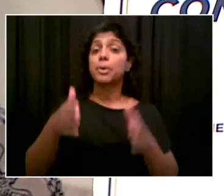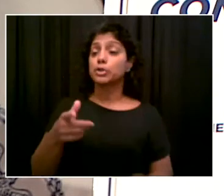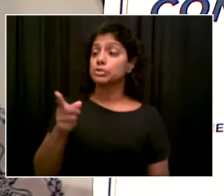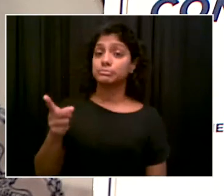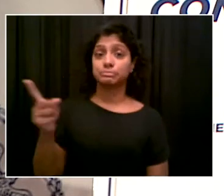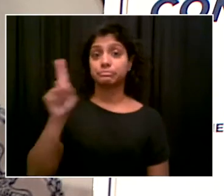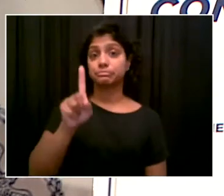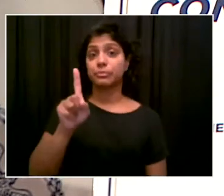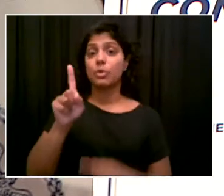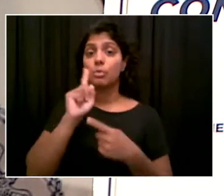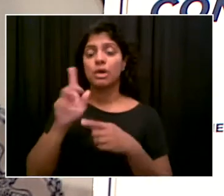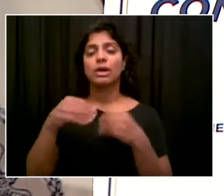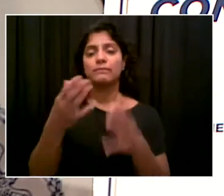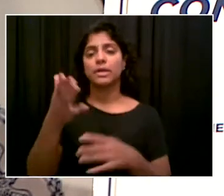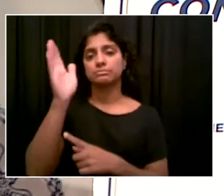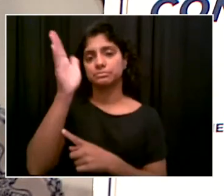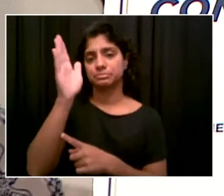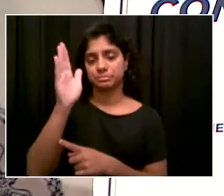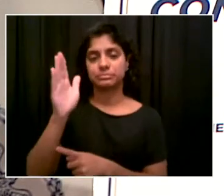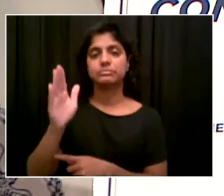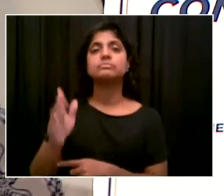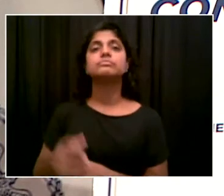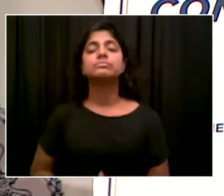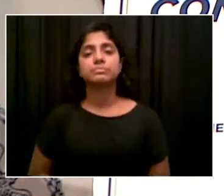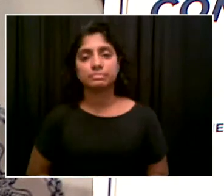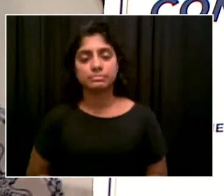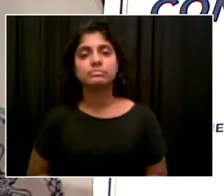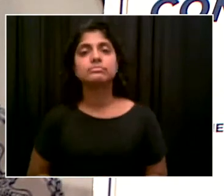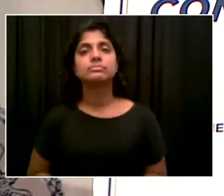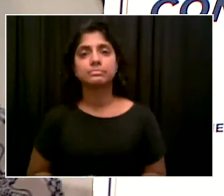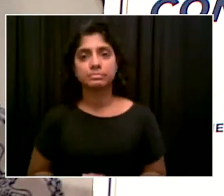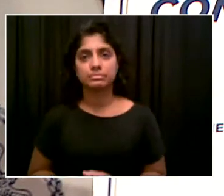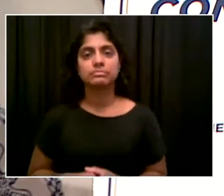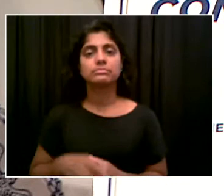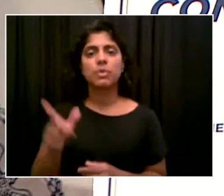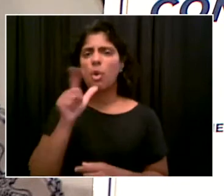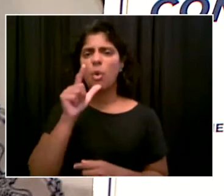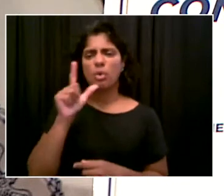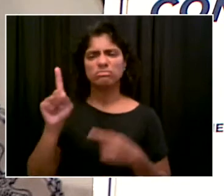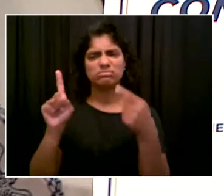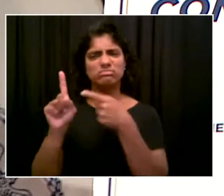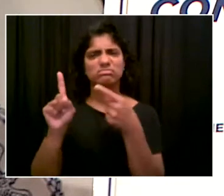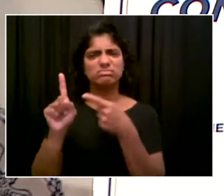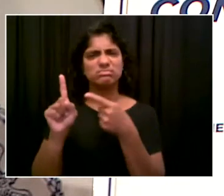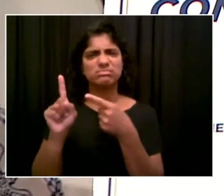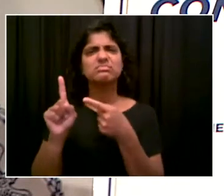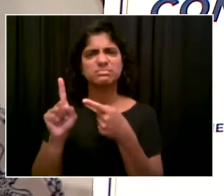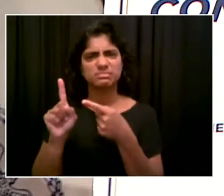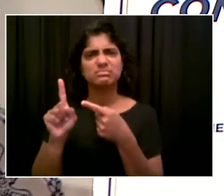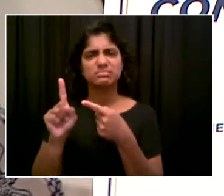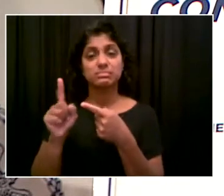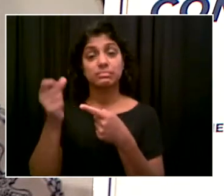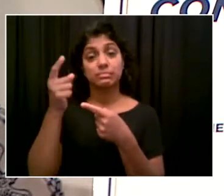DEEPLY ABOUT THIS ISSUE AND THEY CARE ABOUT IBET CAUSE THEY REPRESENT THE PEOLEP WHO ARE SUFFERING FROM THE GRIDLOCK, FROM ASTHMA,